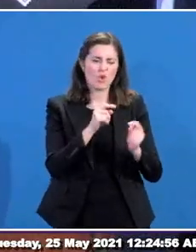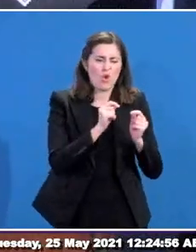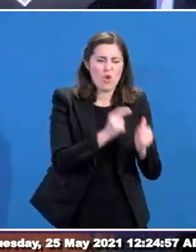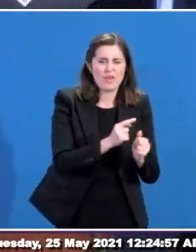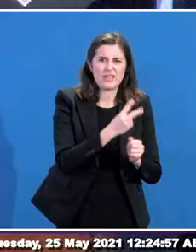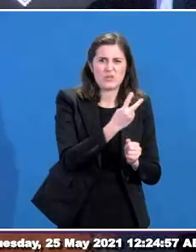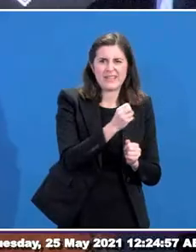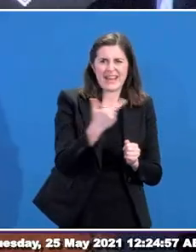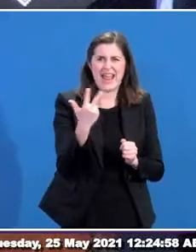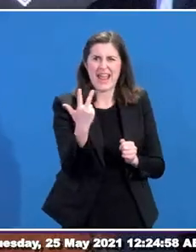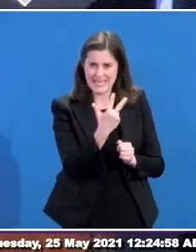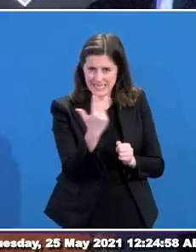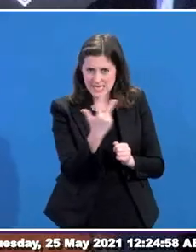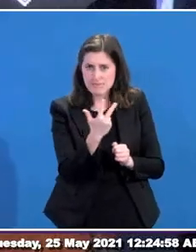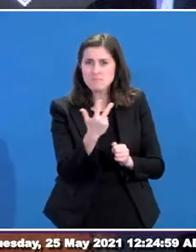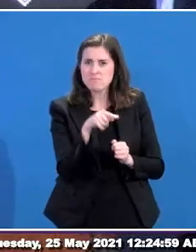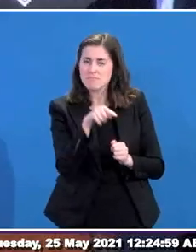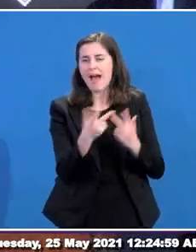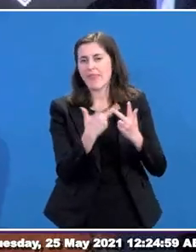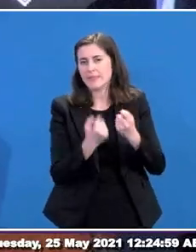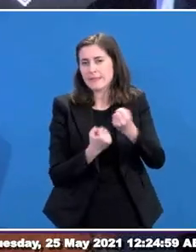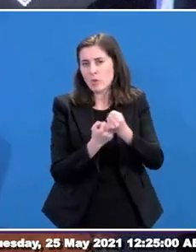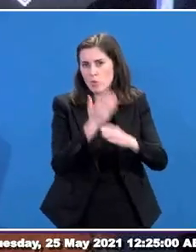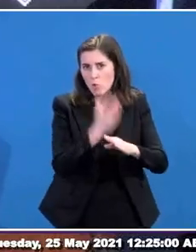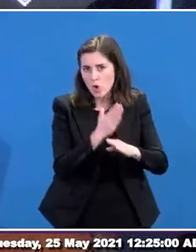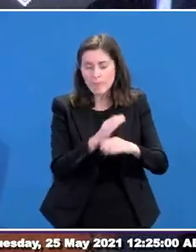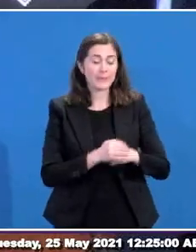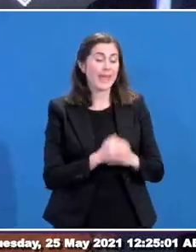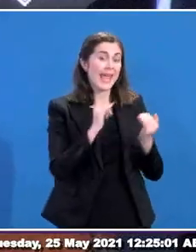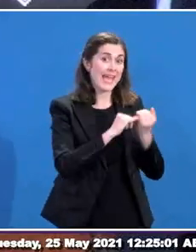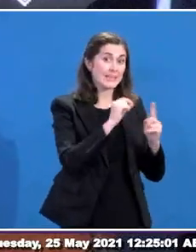And do you remember SP1 telling you that SP2 was a mate,